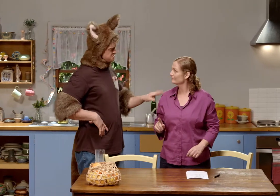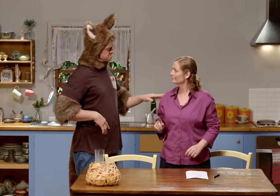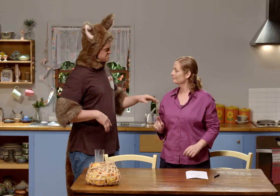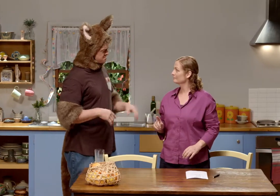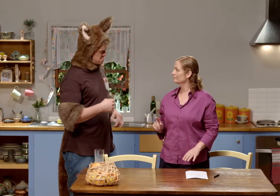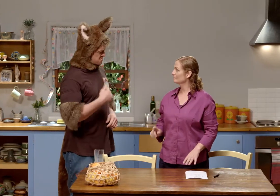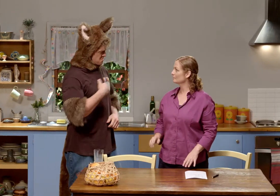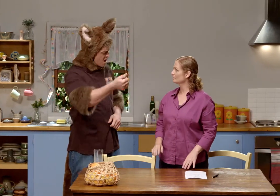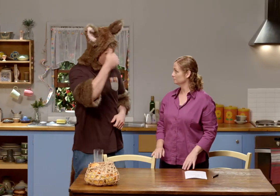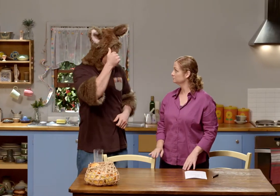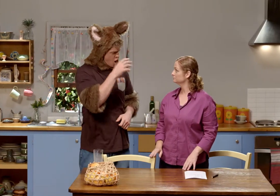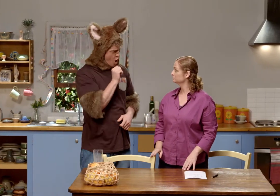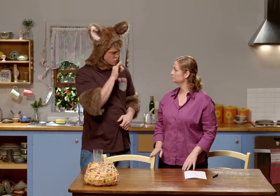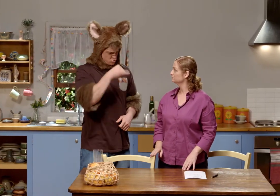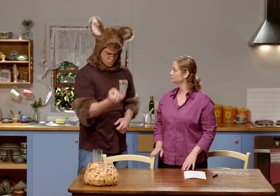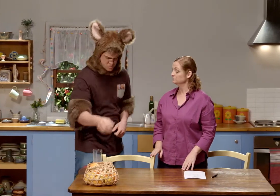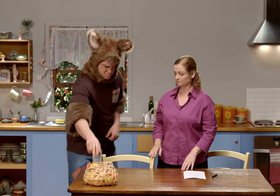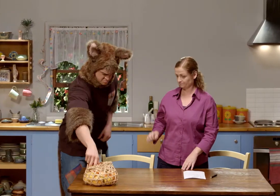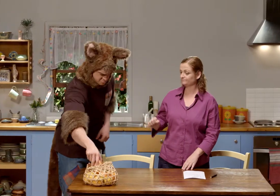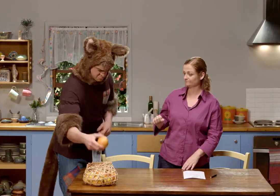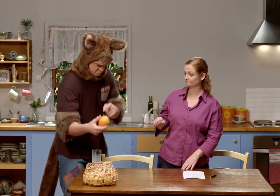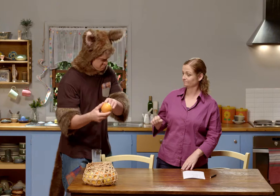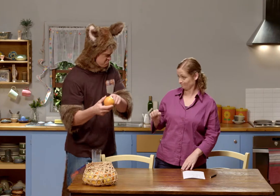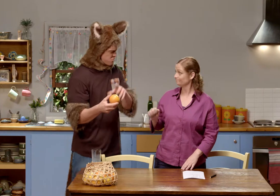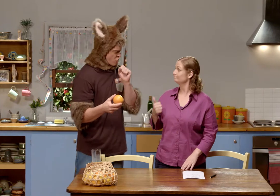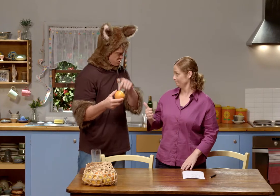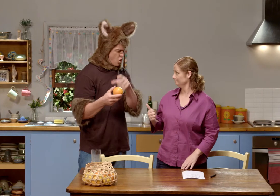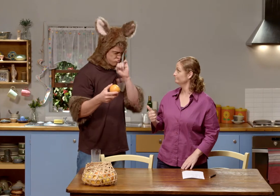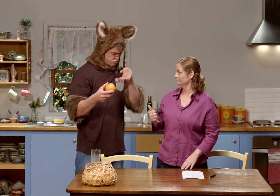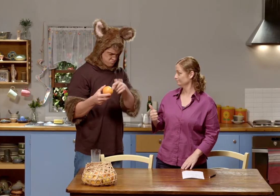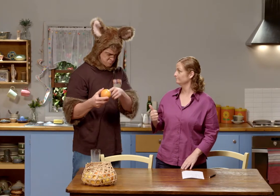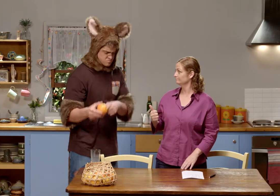Sally, I know orange juice comes from oranges.